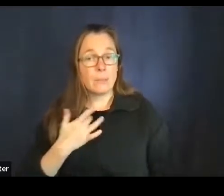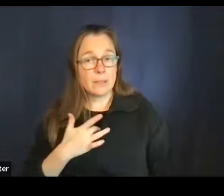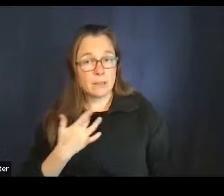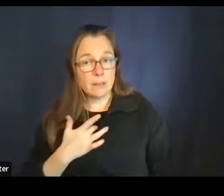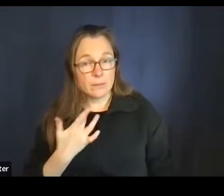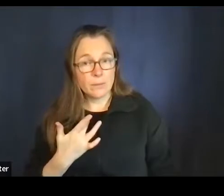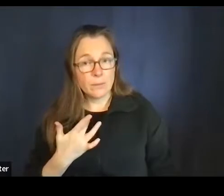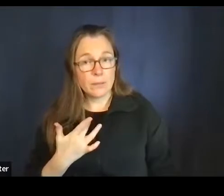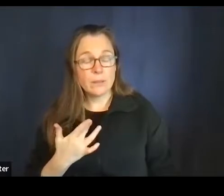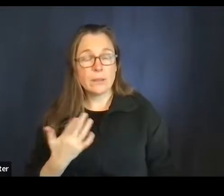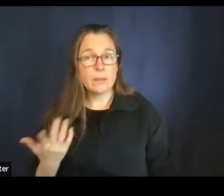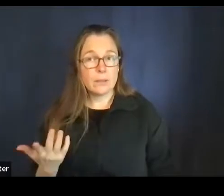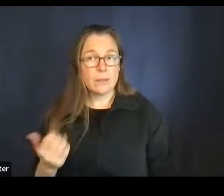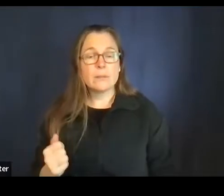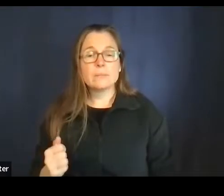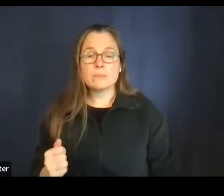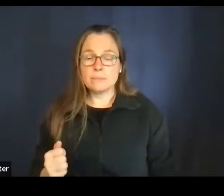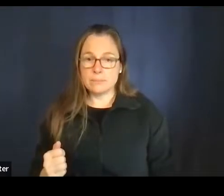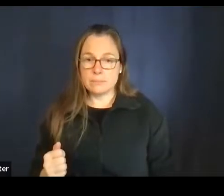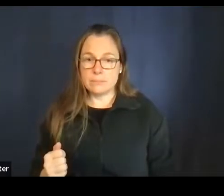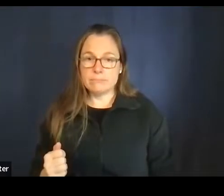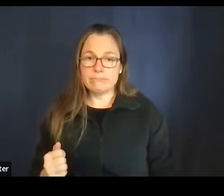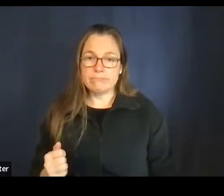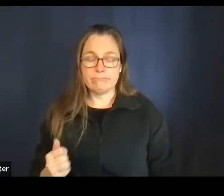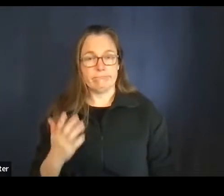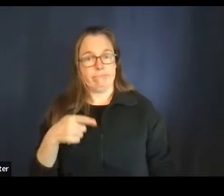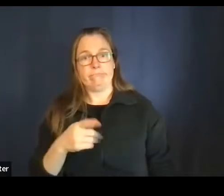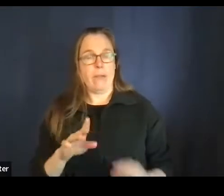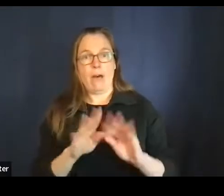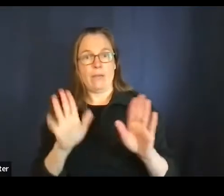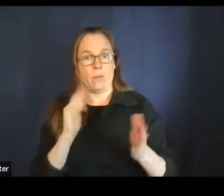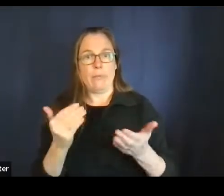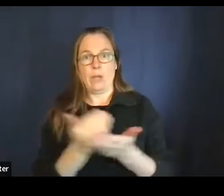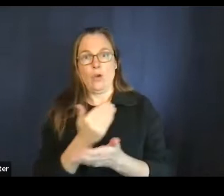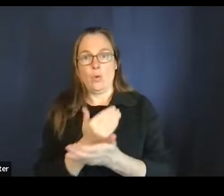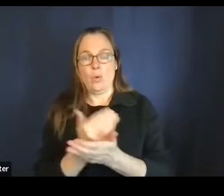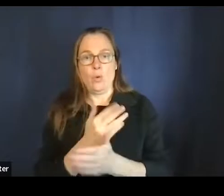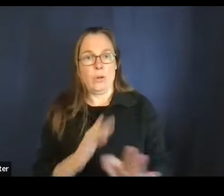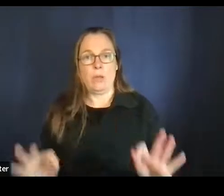that will be an obviously new and pivotal role in the future of the city.